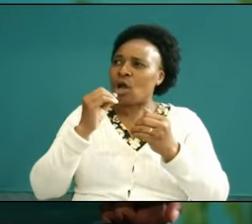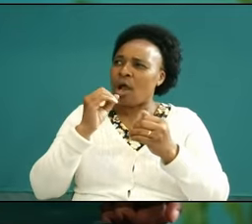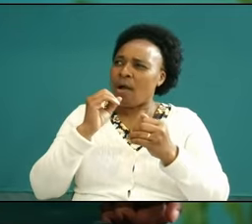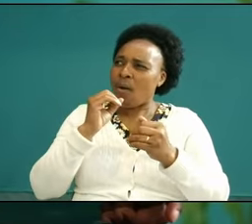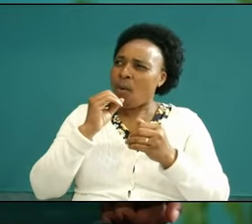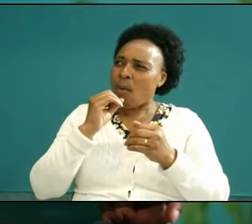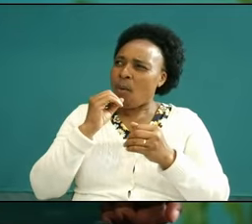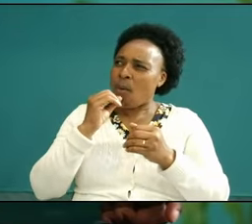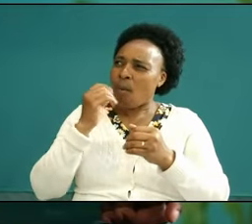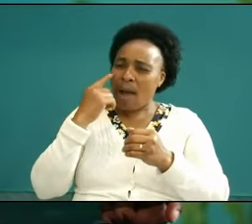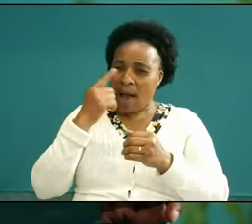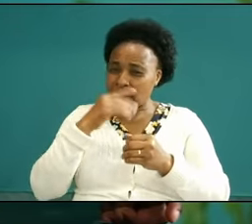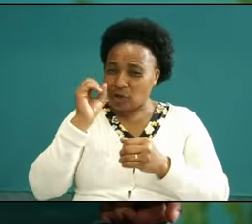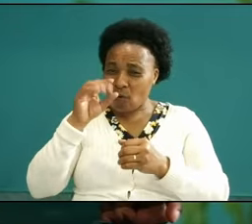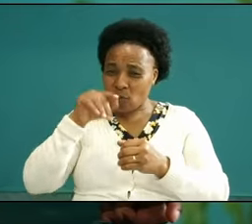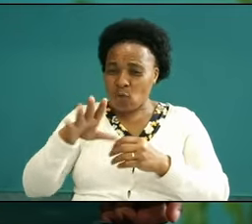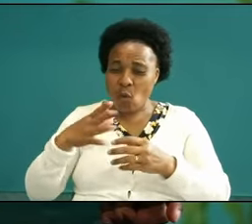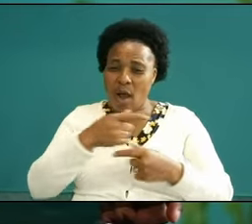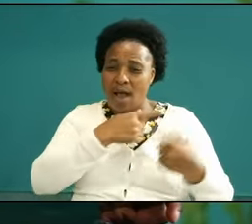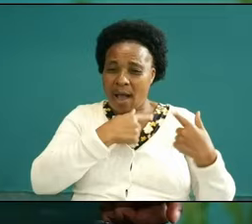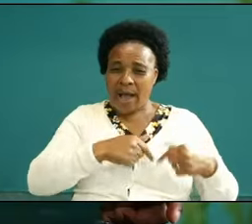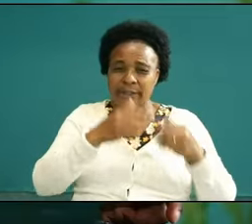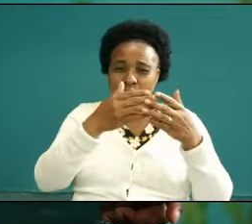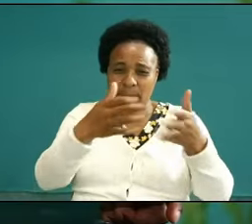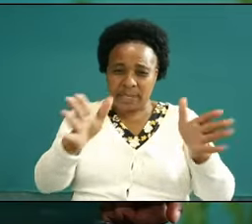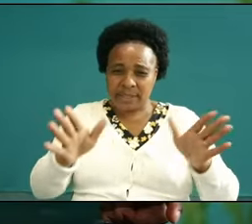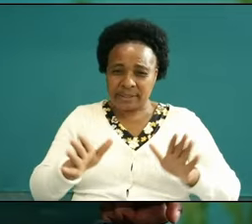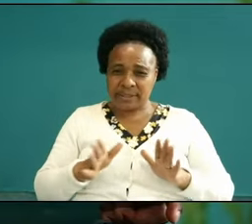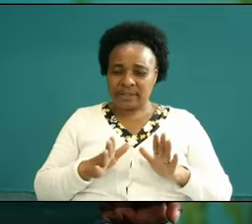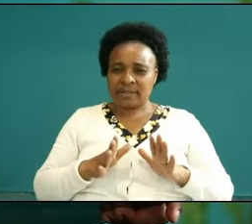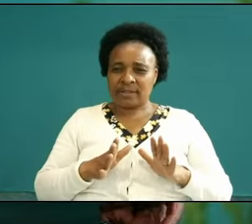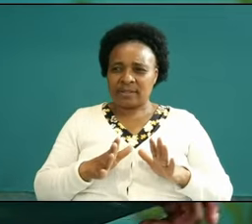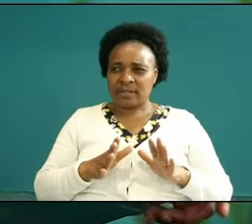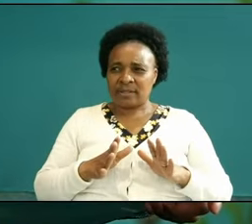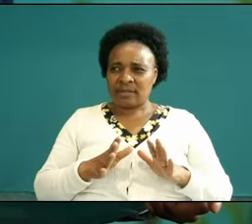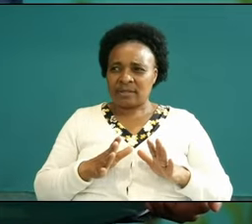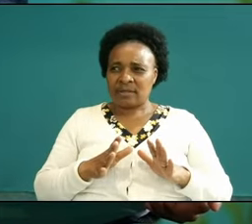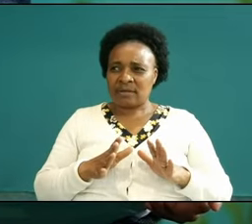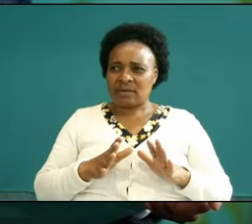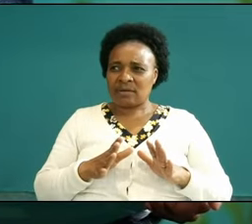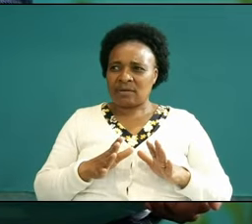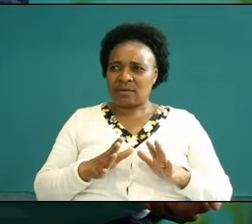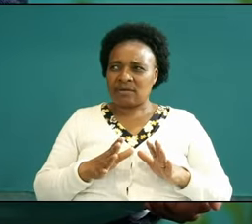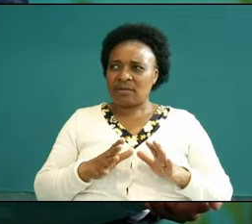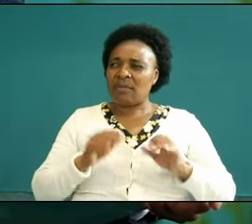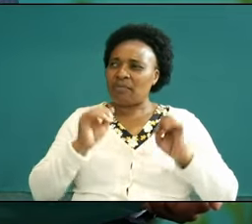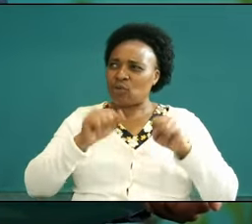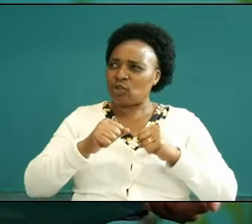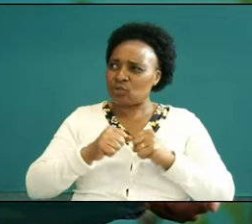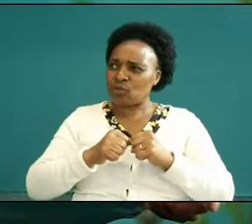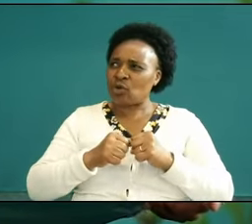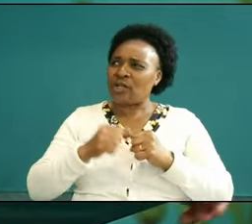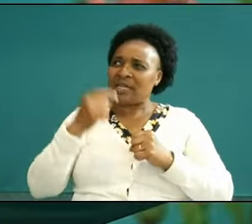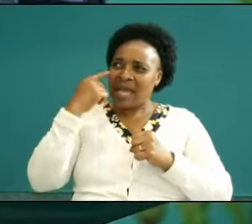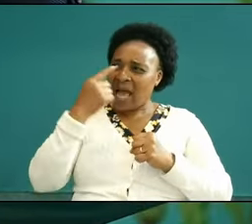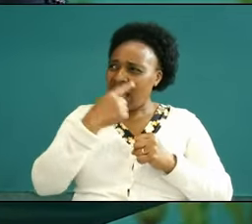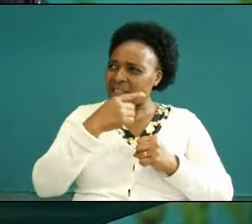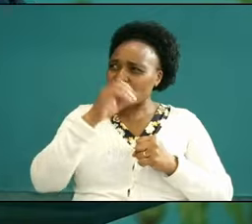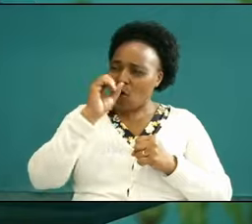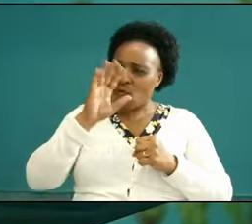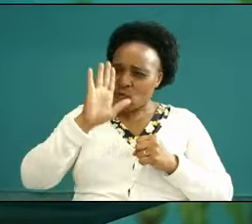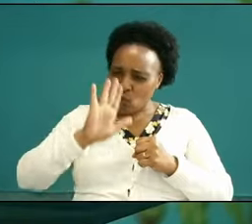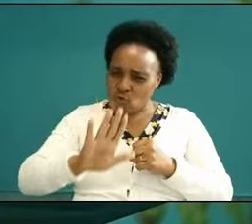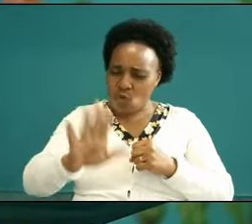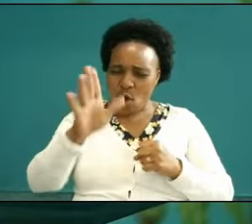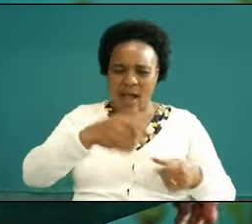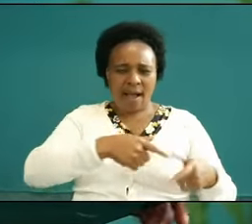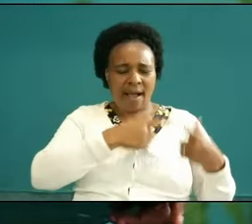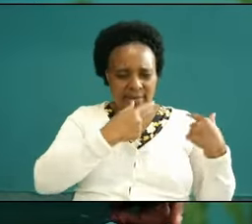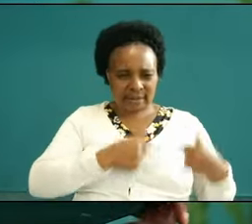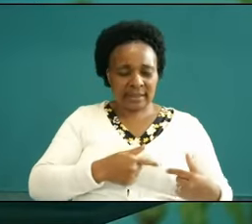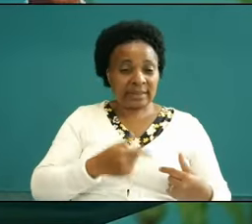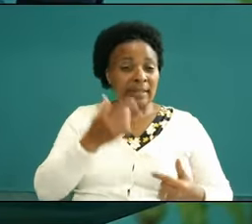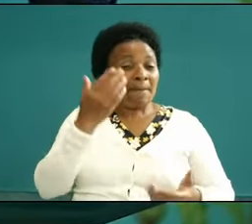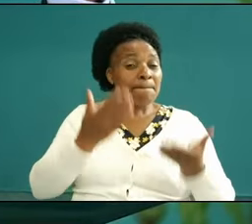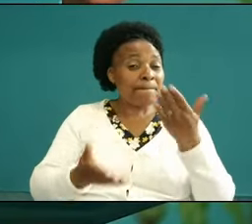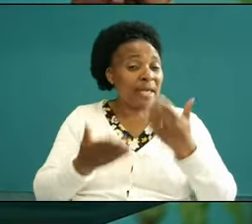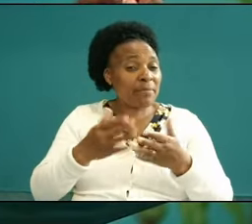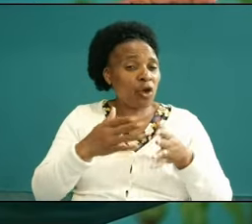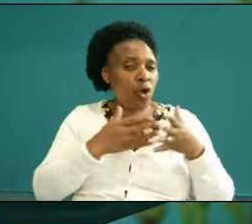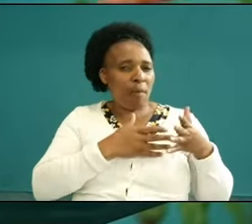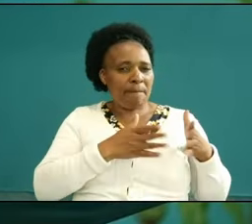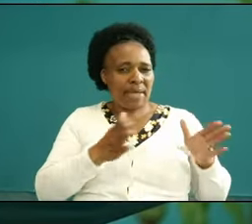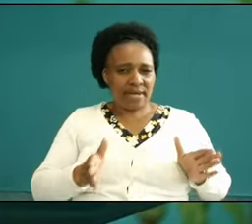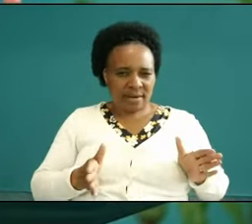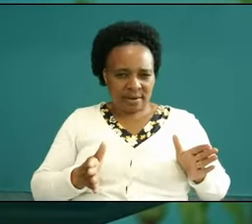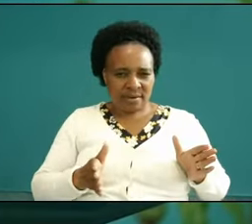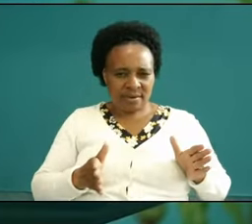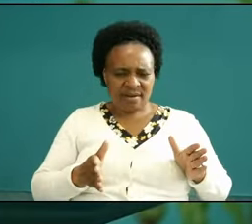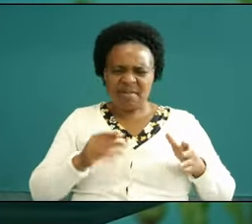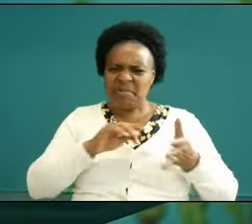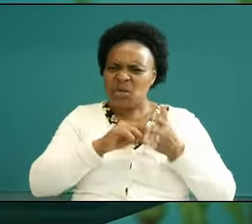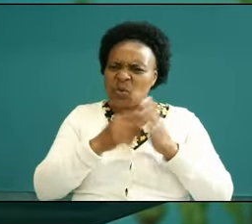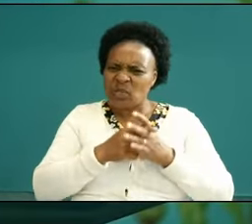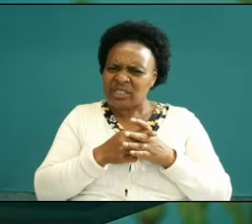heart may be opened let me repeat again I ask that the eyes of your cut may be open now I was like